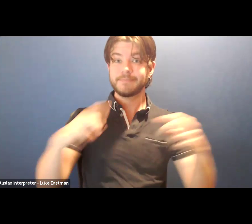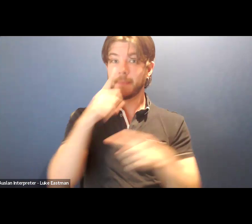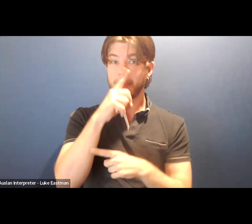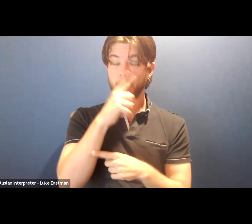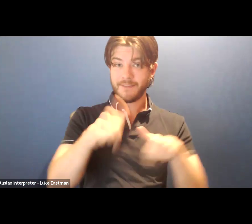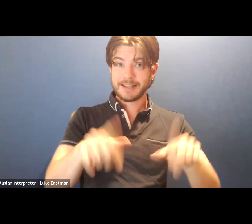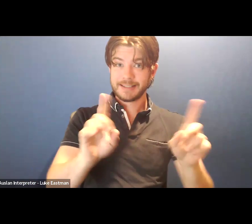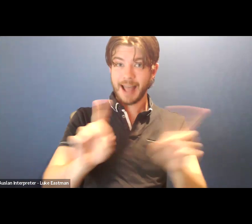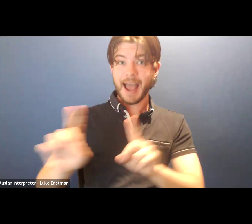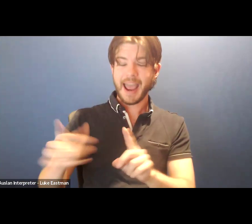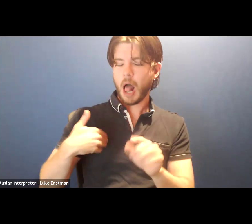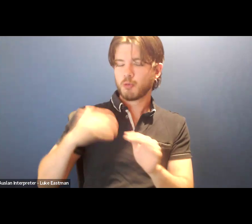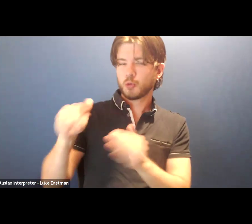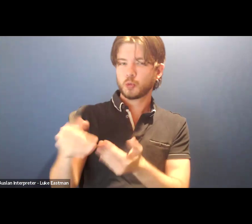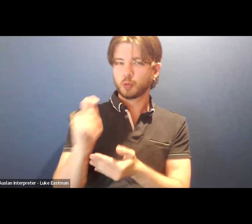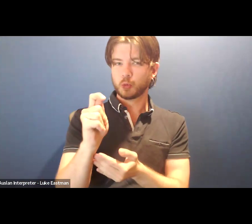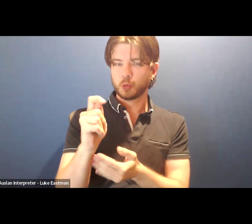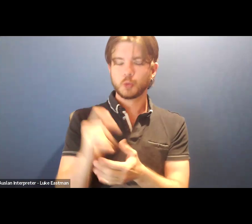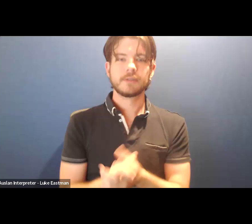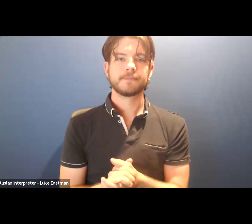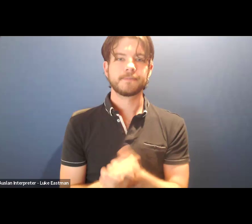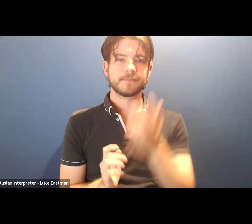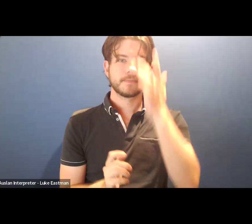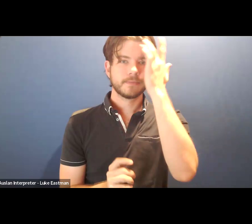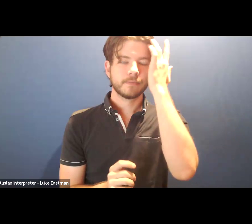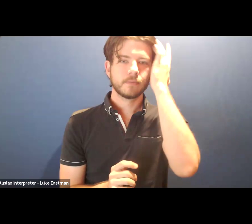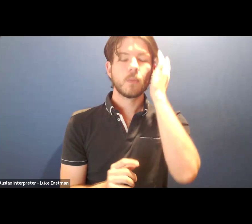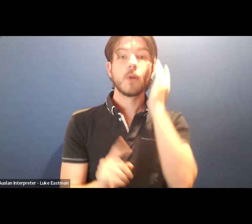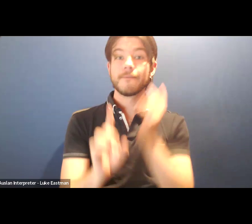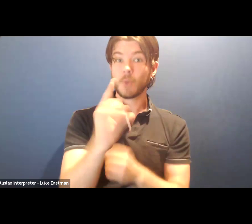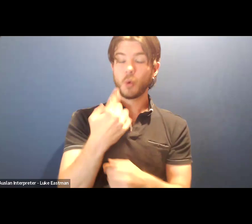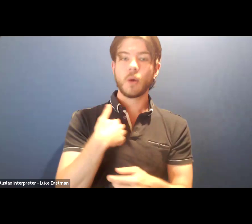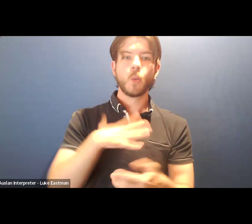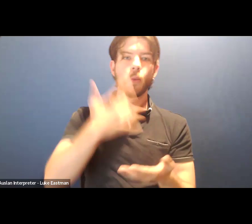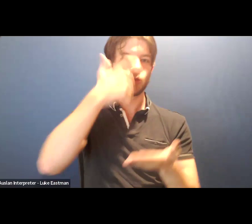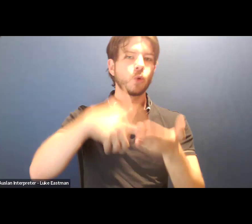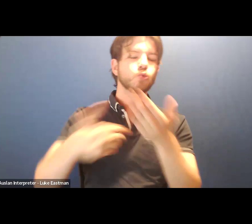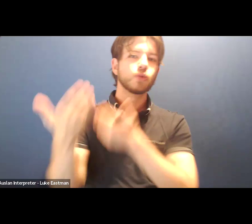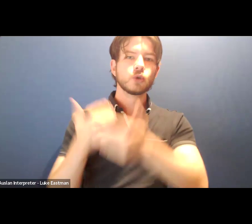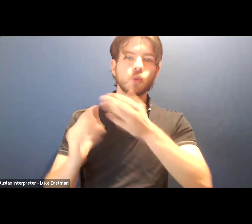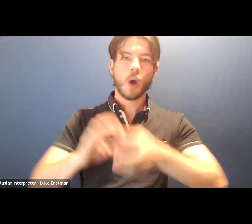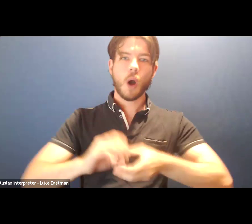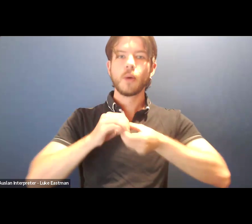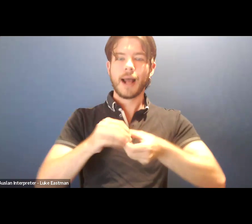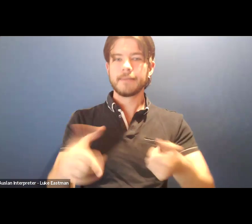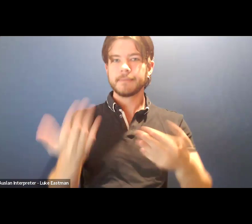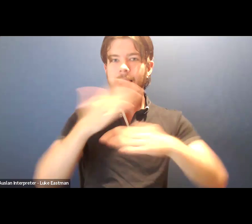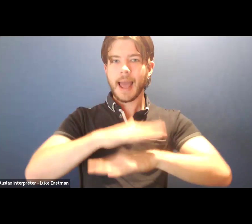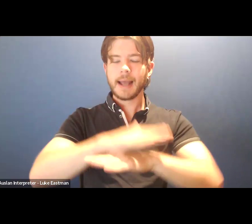shortly. Firstly though, I wanted to acknowledge the Traditional Owners of